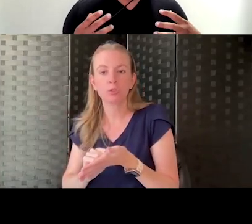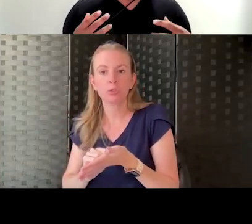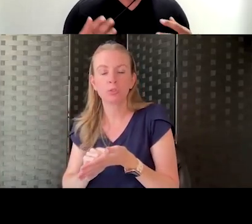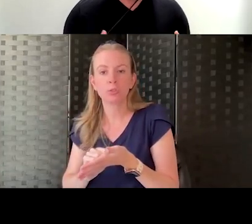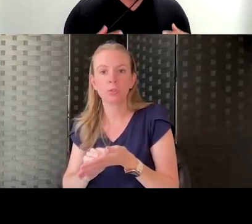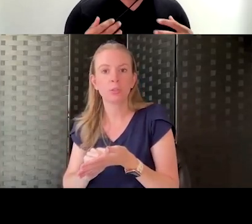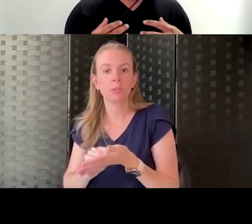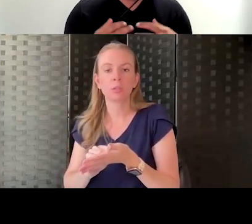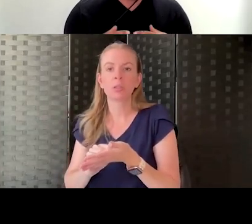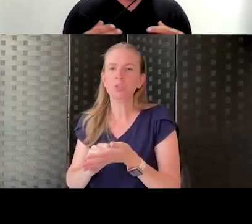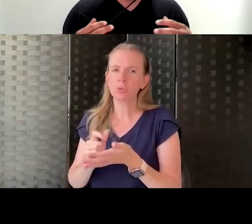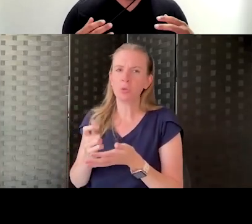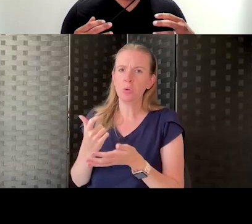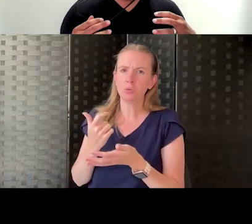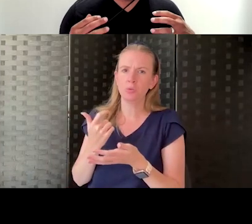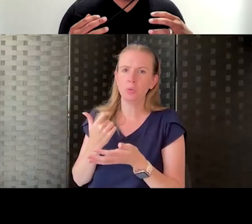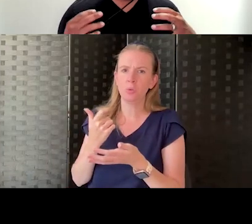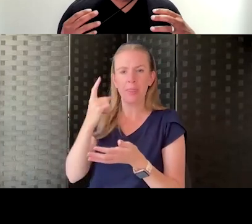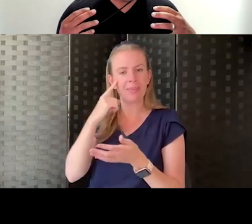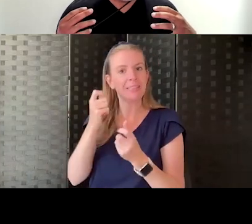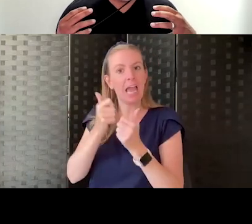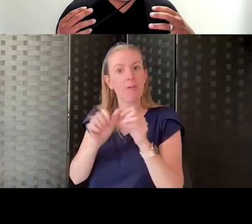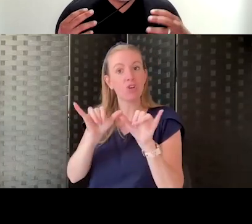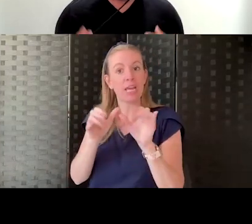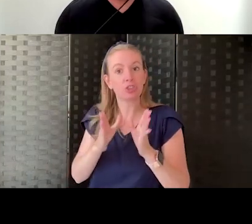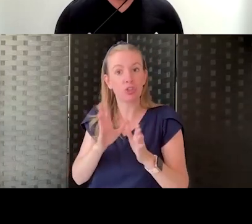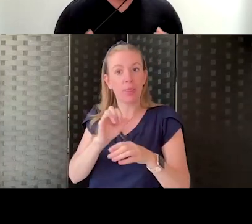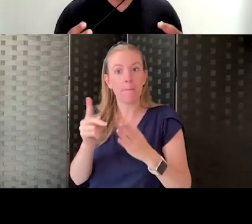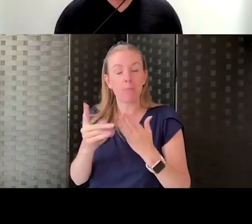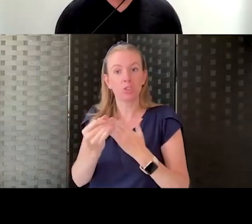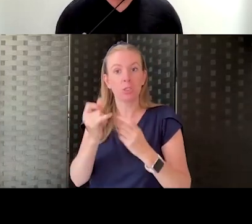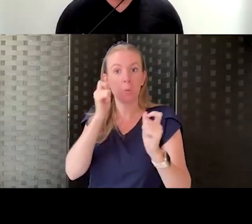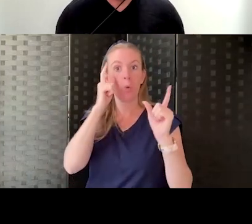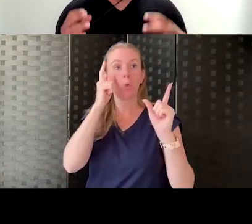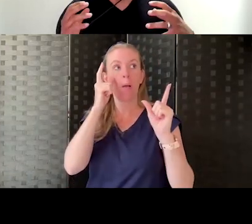aside from thinking every engineer that worked on that product just woke up and chose violence,